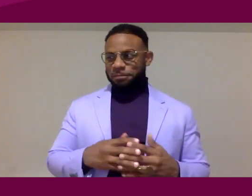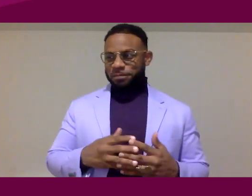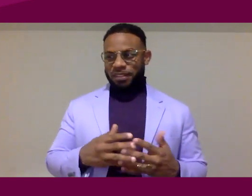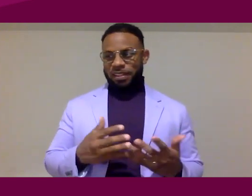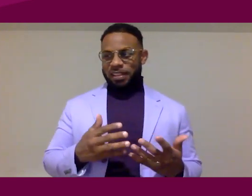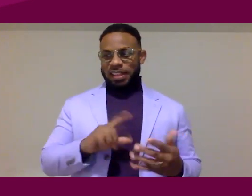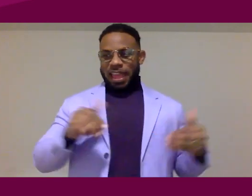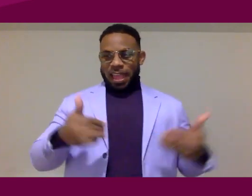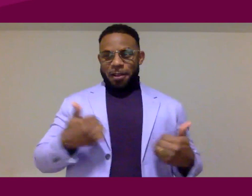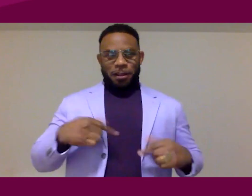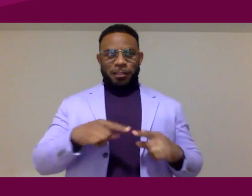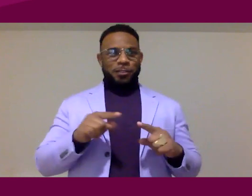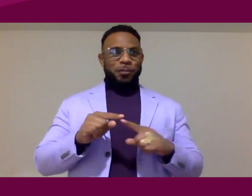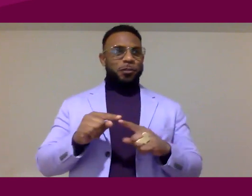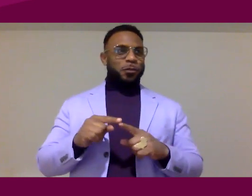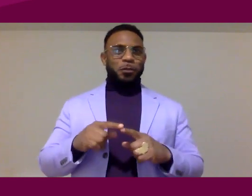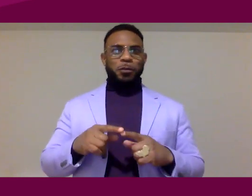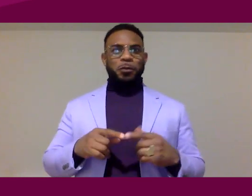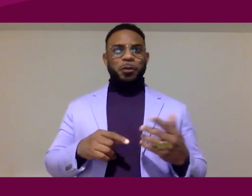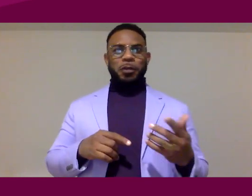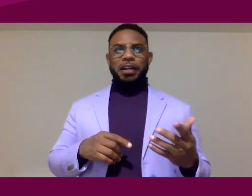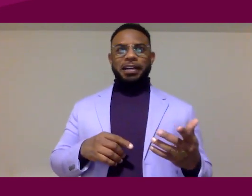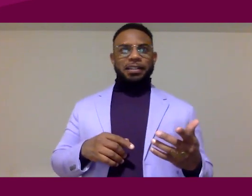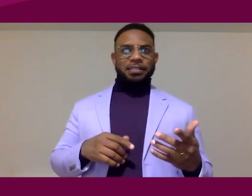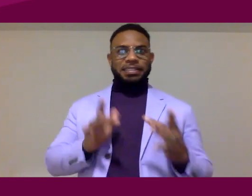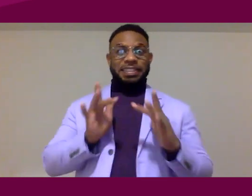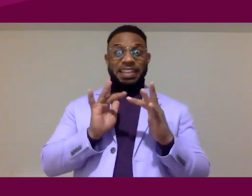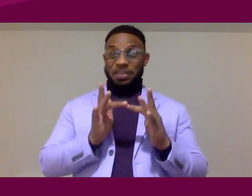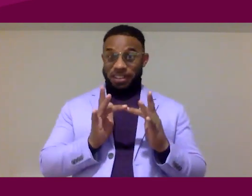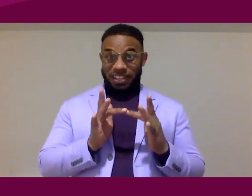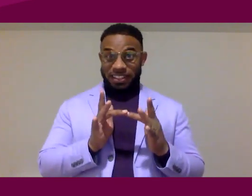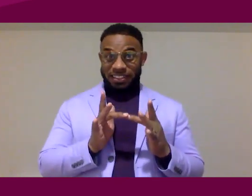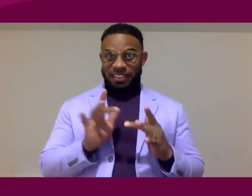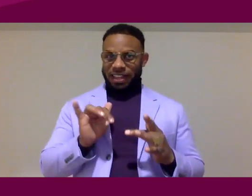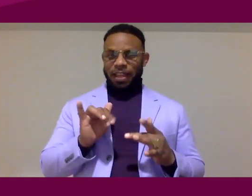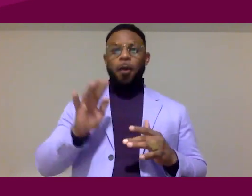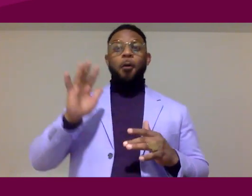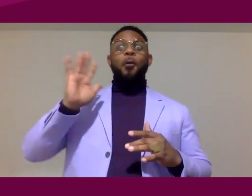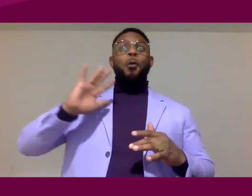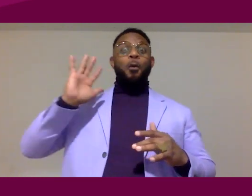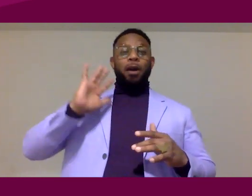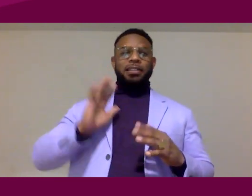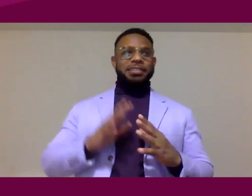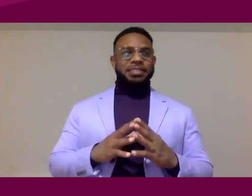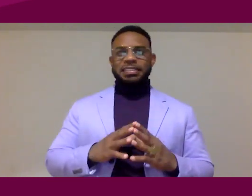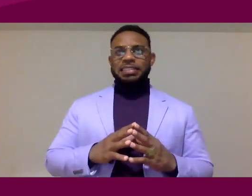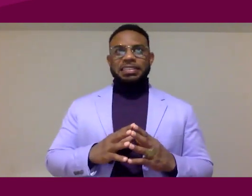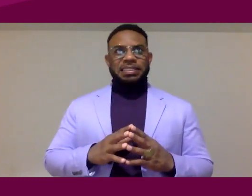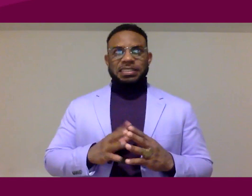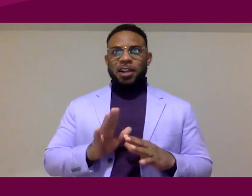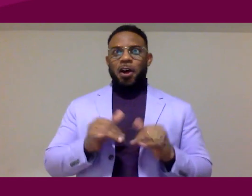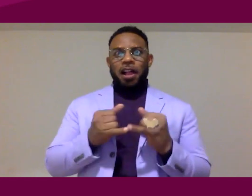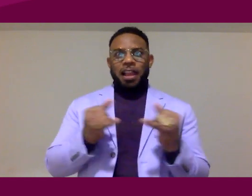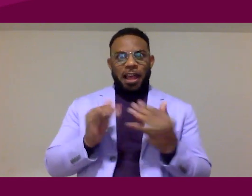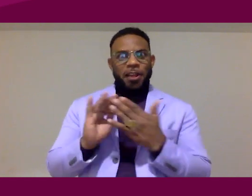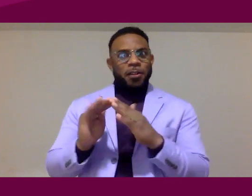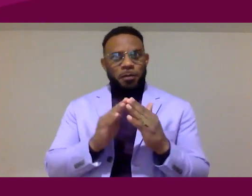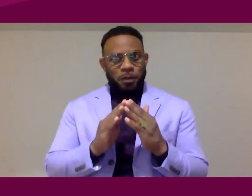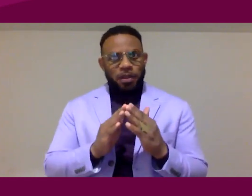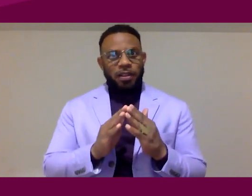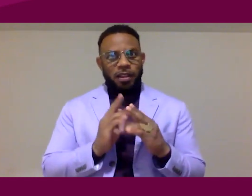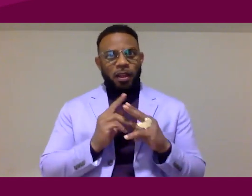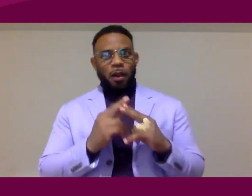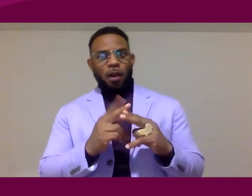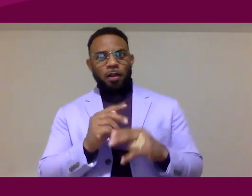They introduced us to the internet such as it was, an online community called the Well